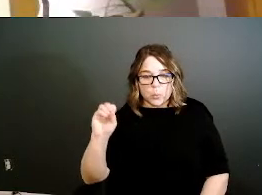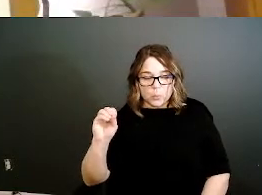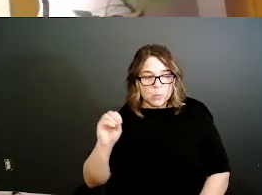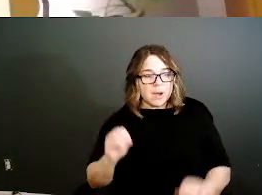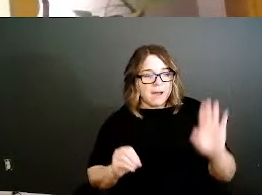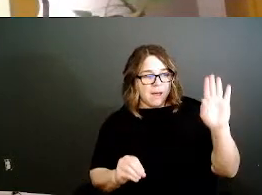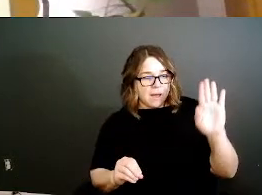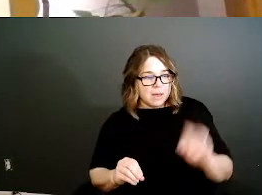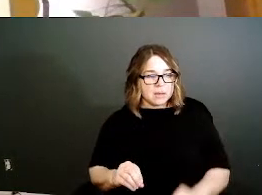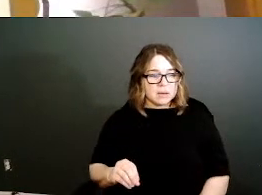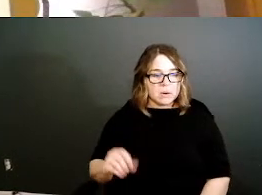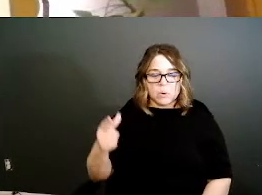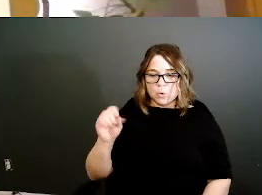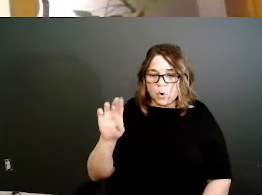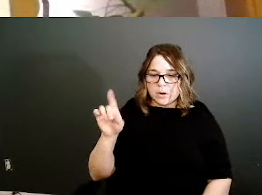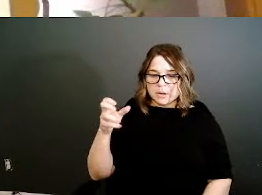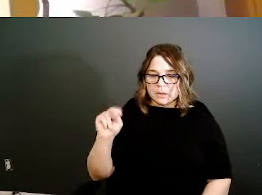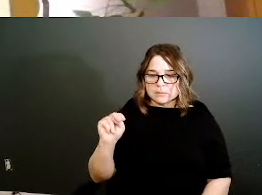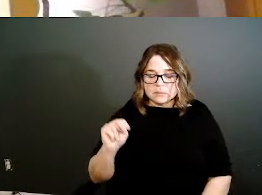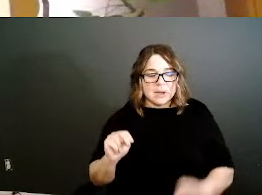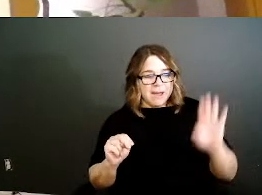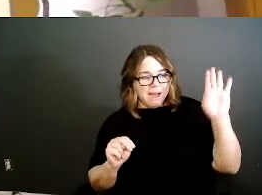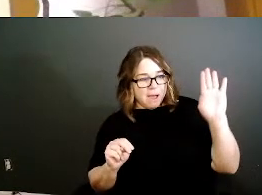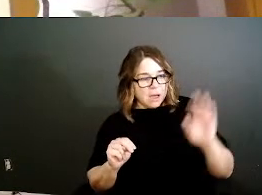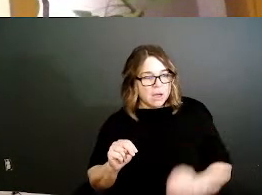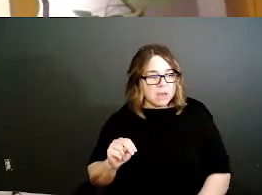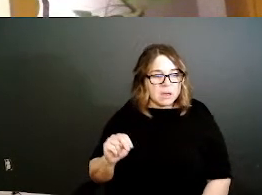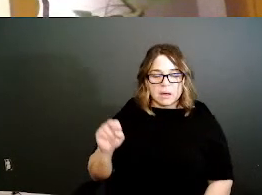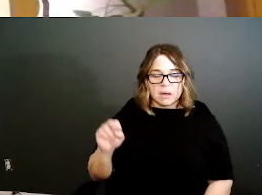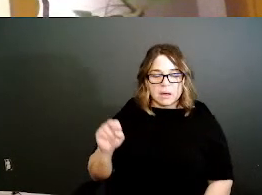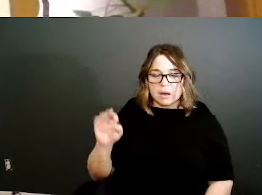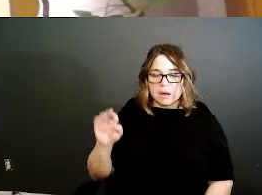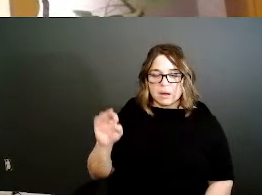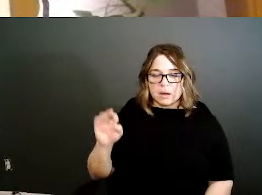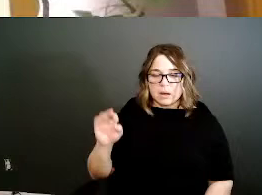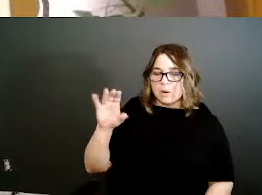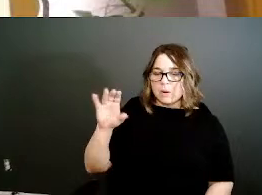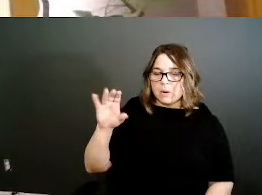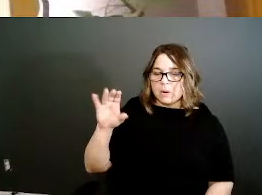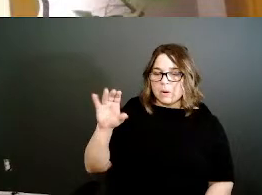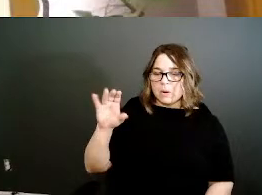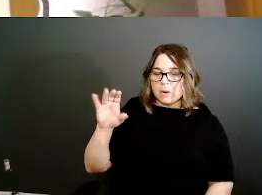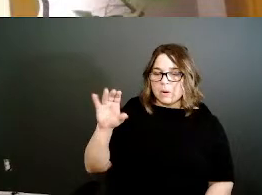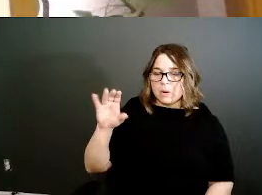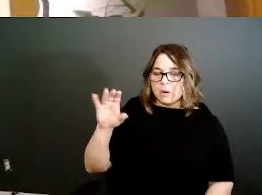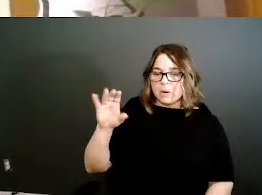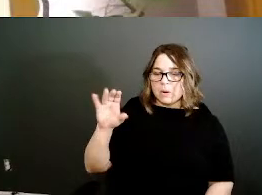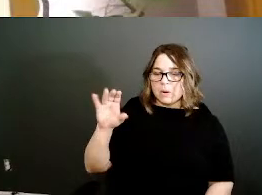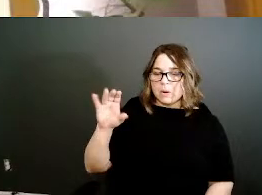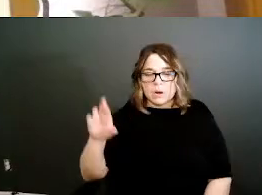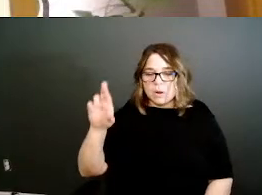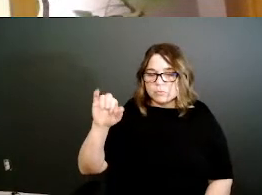≫ COUNCIL MEMBER SCHROEDER: AYE. ≫ Clerk: COUNCIL MEMBER OSMAN. ≫ COUNCIL MEMBER OSMAN: AYE. ≫ Clerk: COUNCIL MEMBER CUNNINGHAM. ≫ COUNCIL MEMBER CUNNINGHAM: AYE. ≫ Clerk: COUNCIL MEMBER ELLISON.